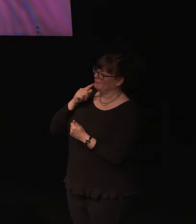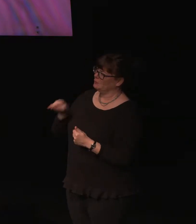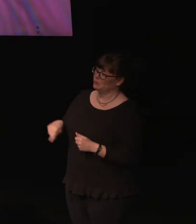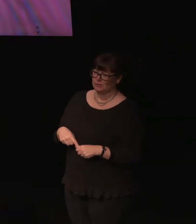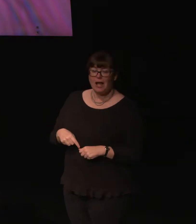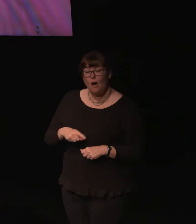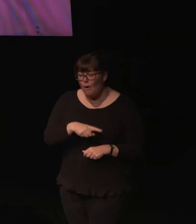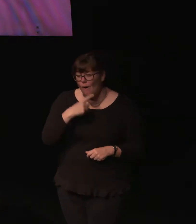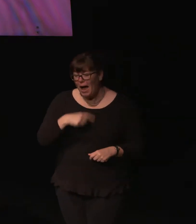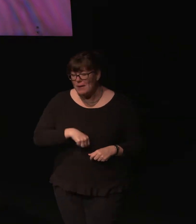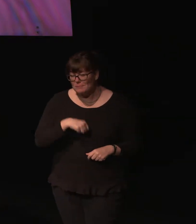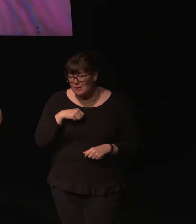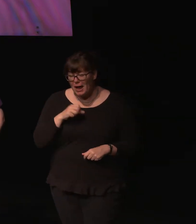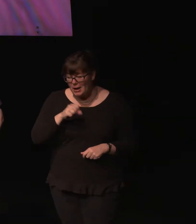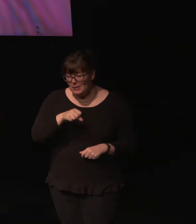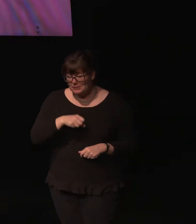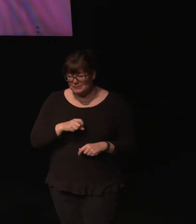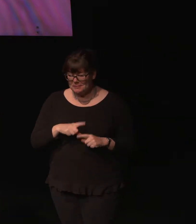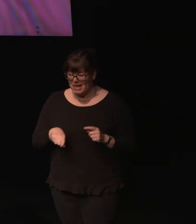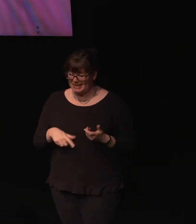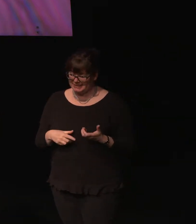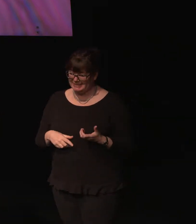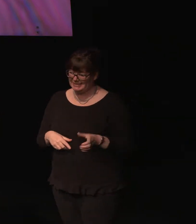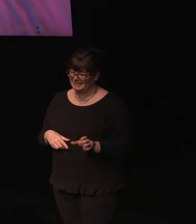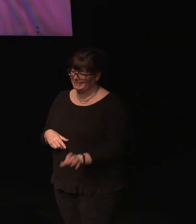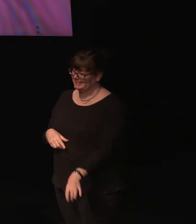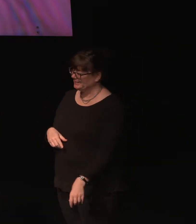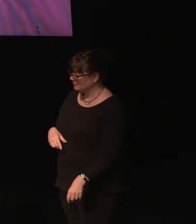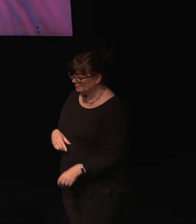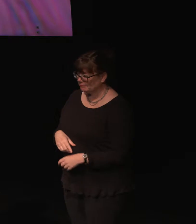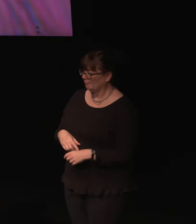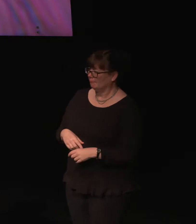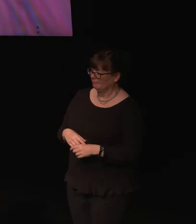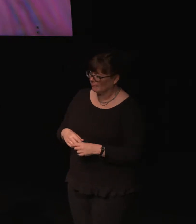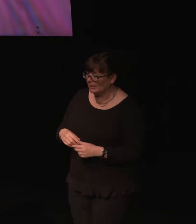Okay, cool. So a few years pass, and then I meet my...